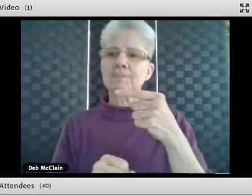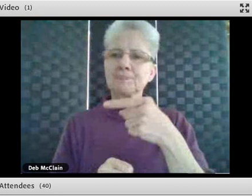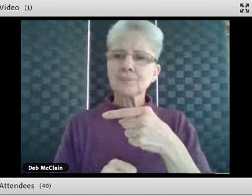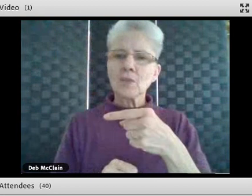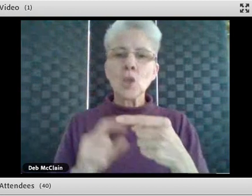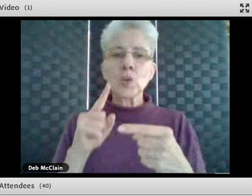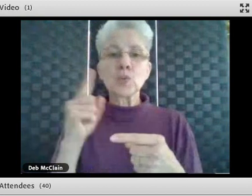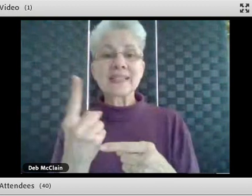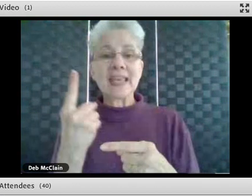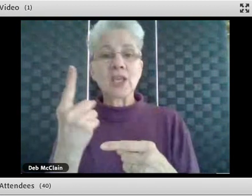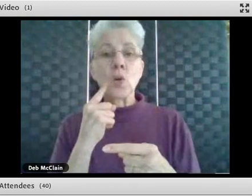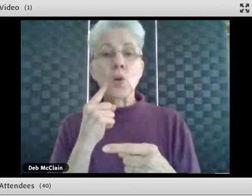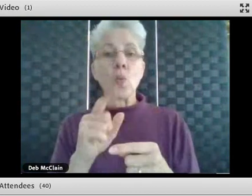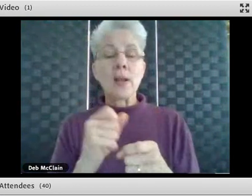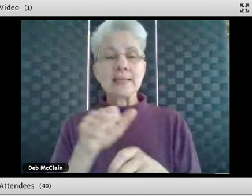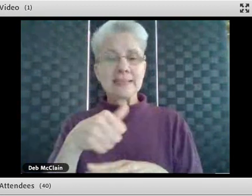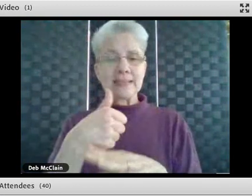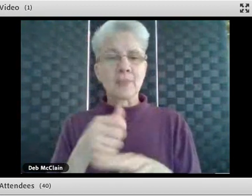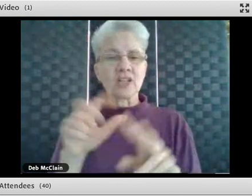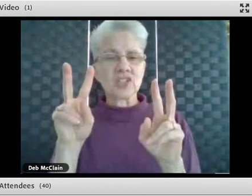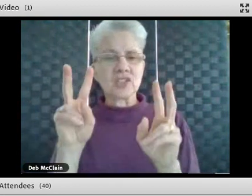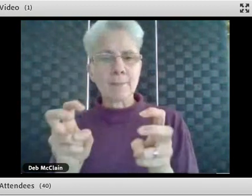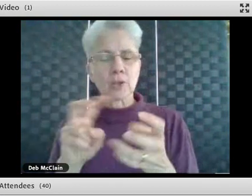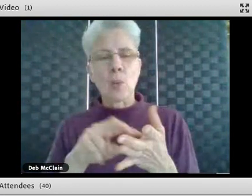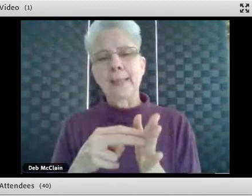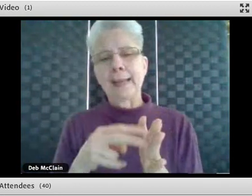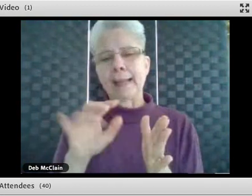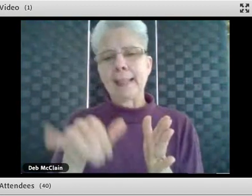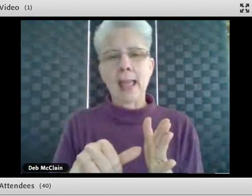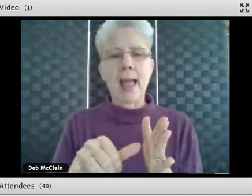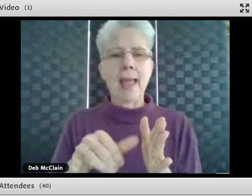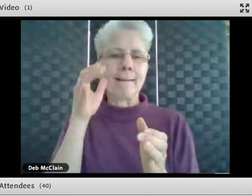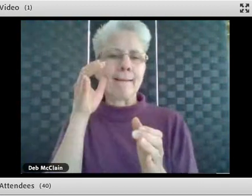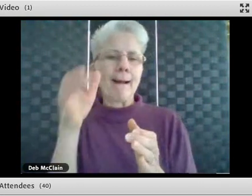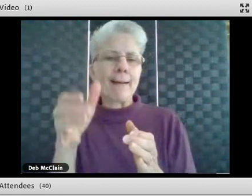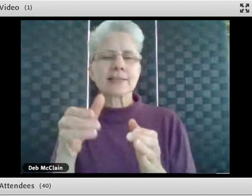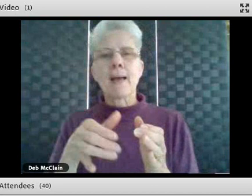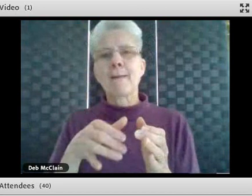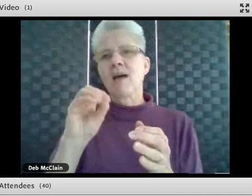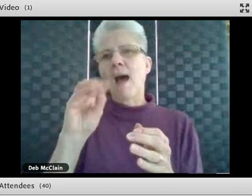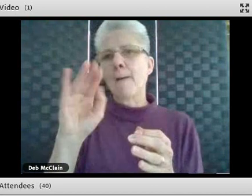when establishing topical headings, so topical meaning, like, concepts and objects,